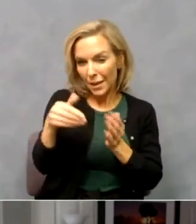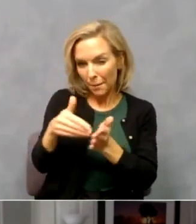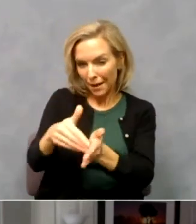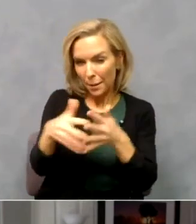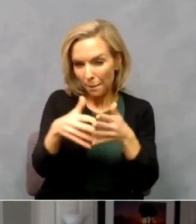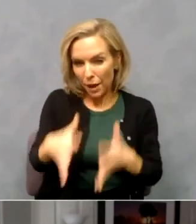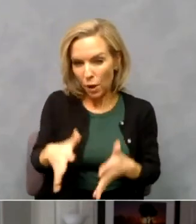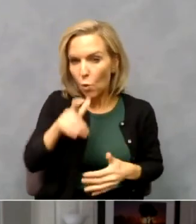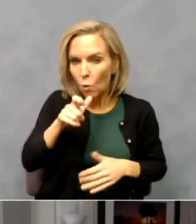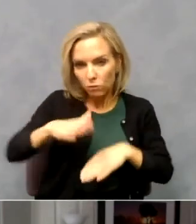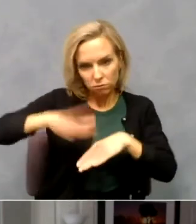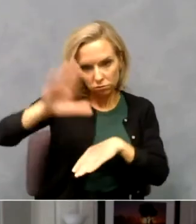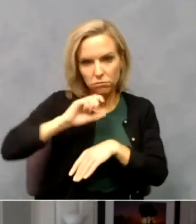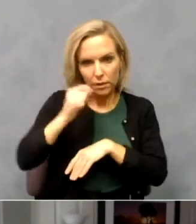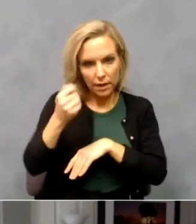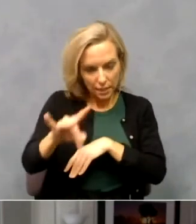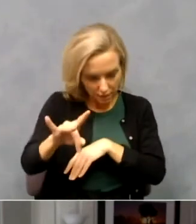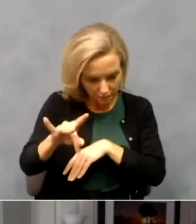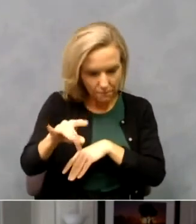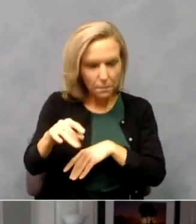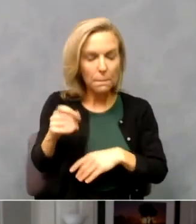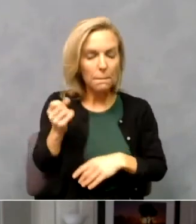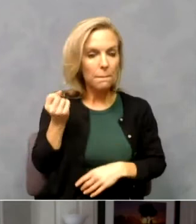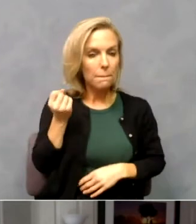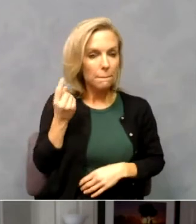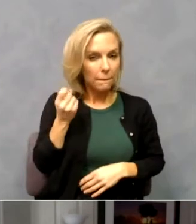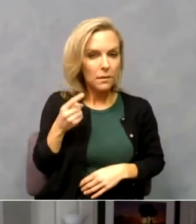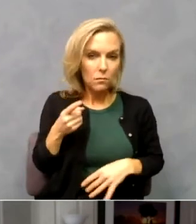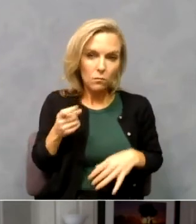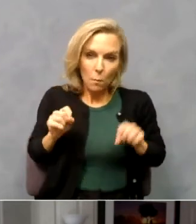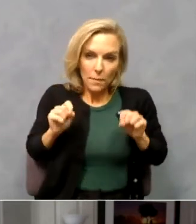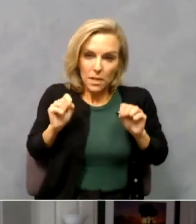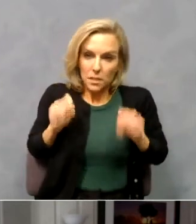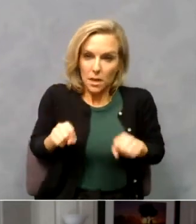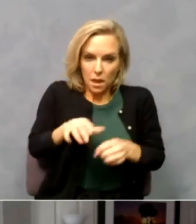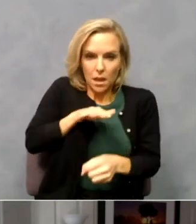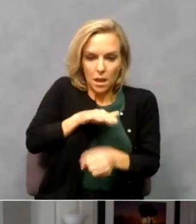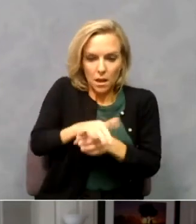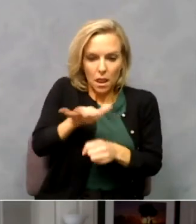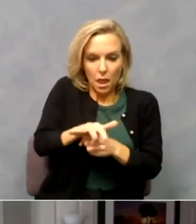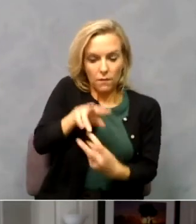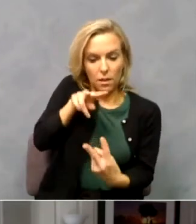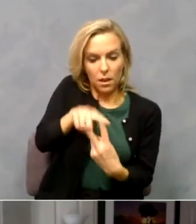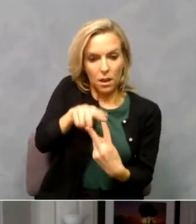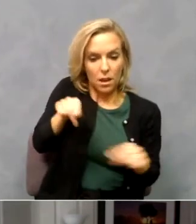older, and we have potentially enough doses of these two vaccines to immunize